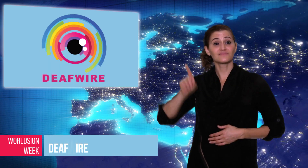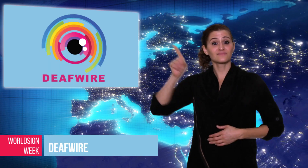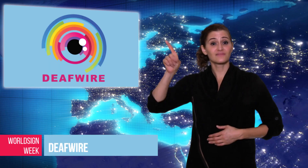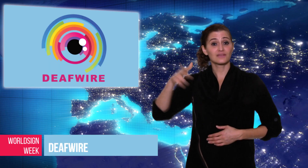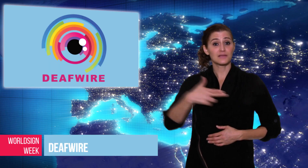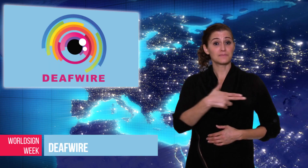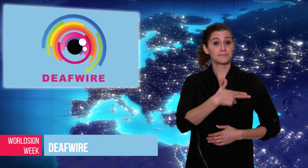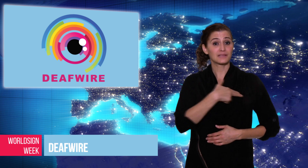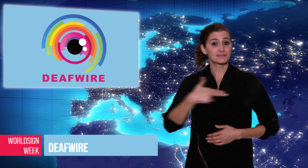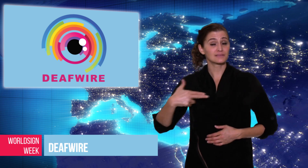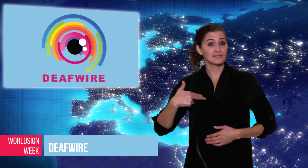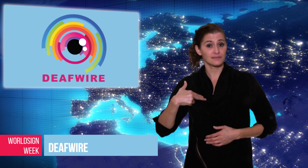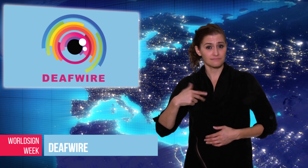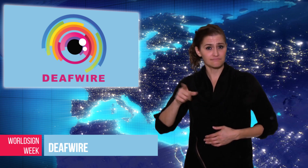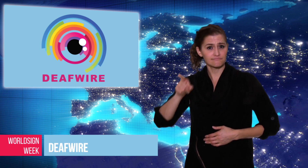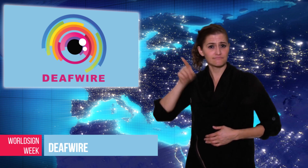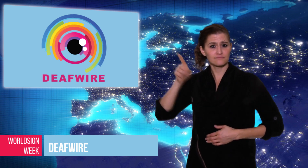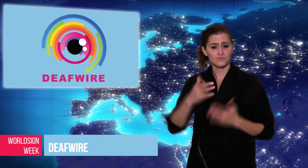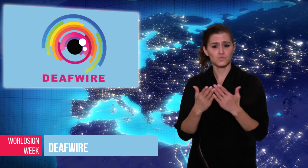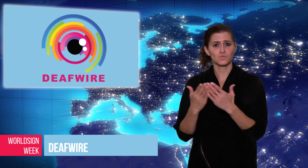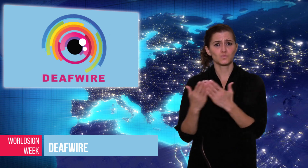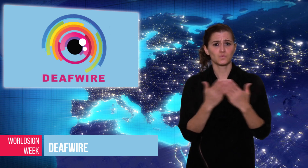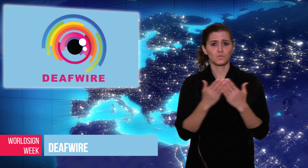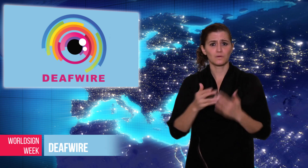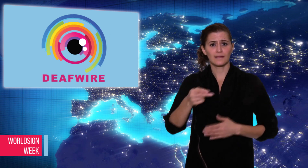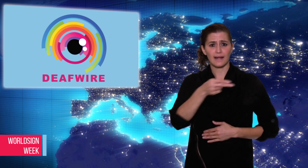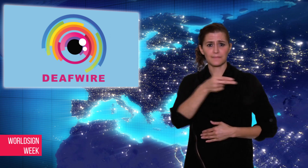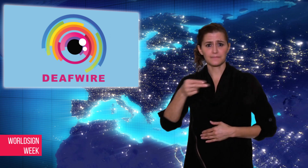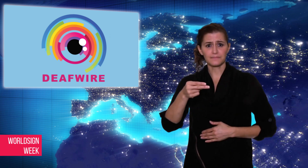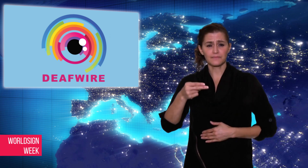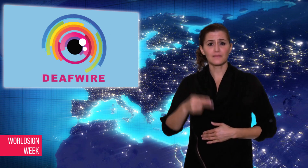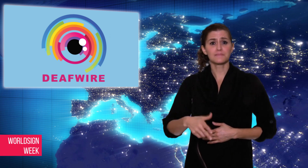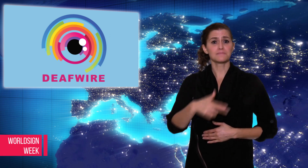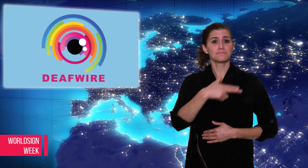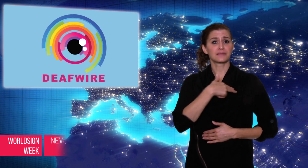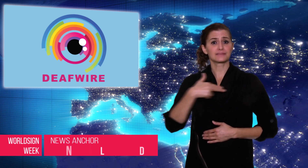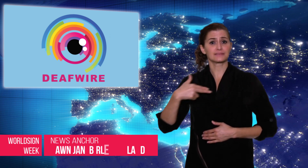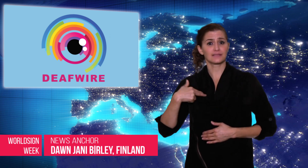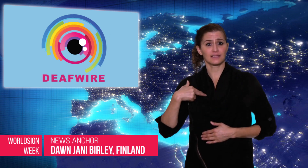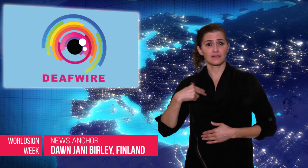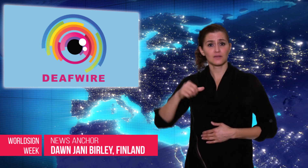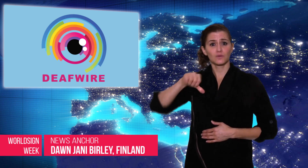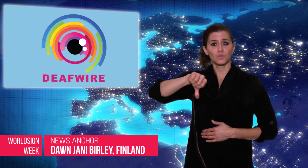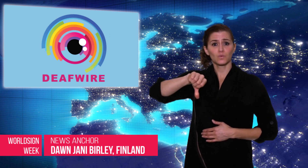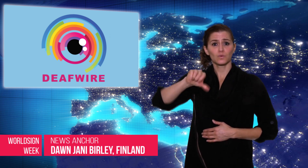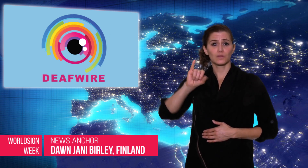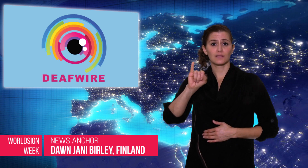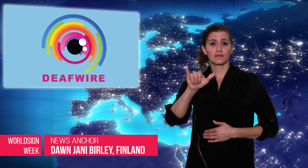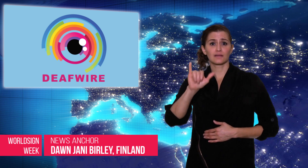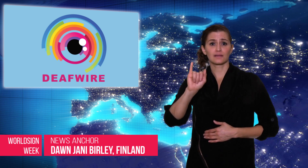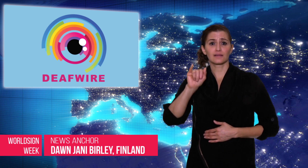Dawn: Students lined the courtyard at